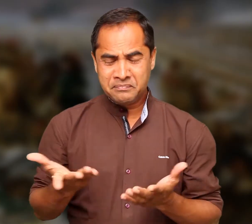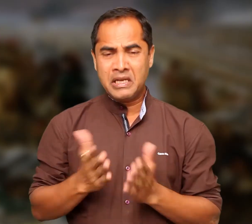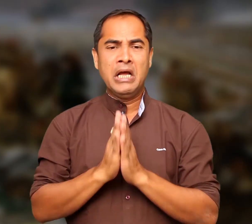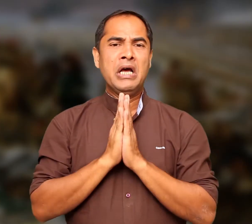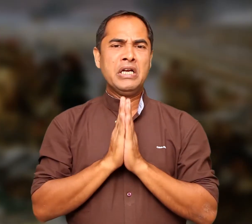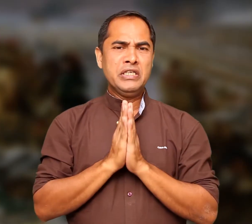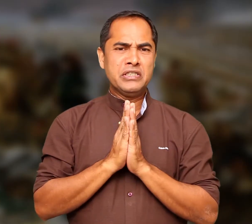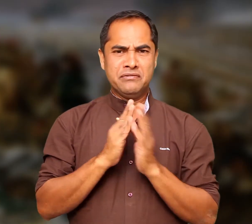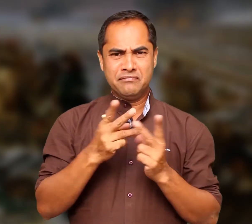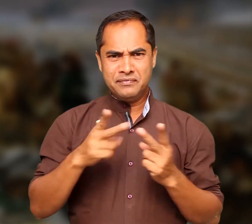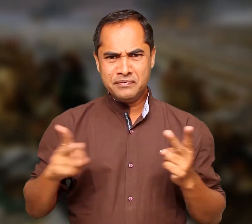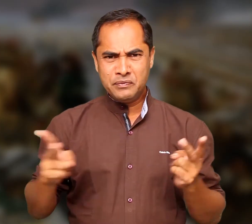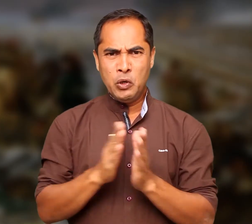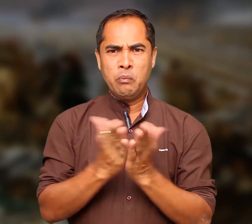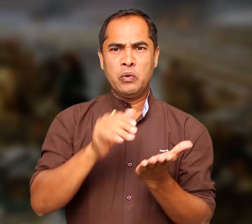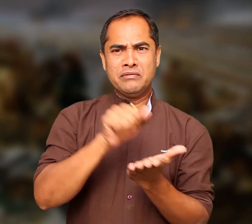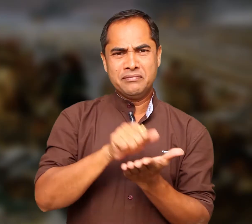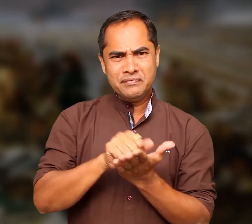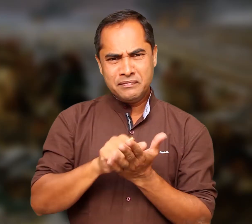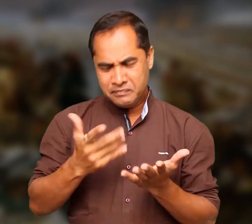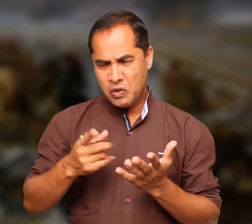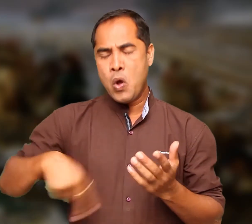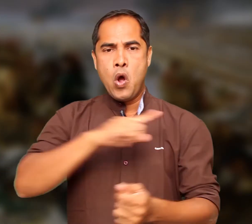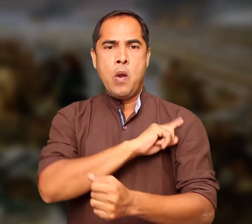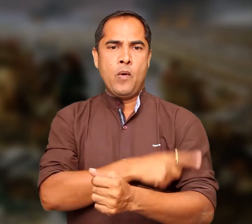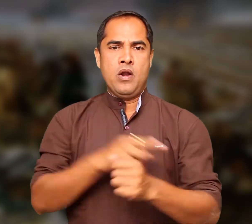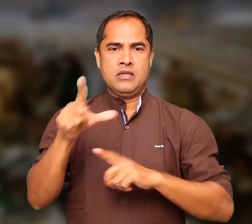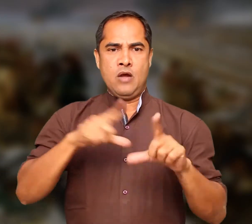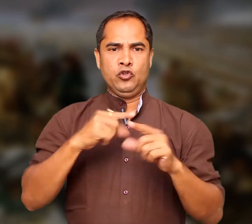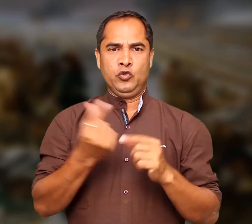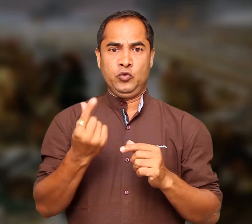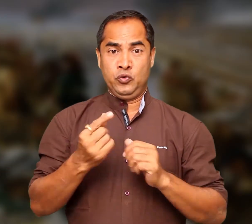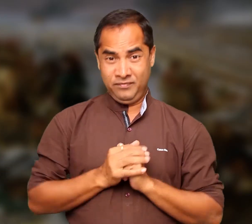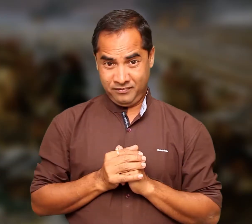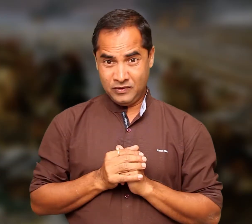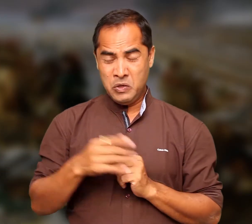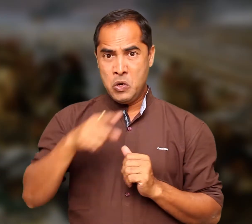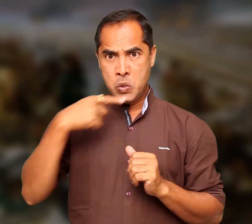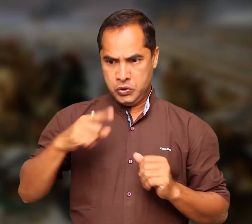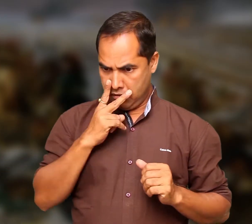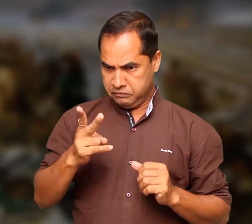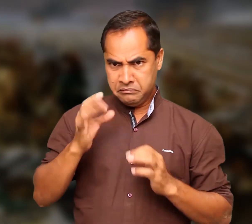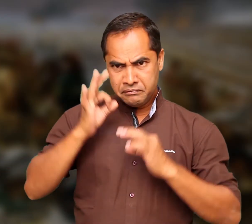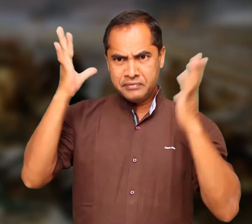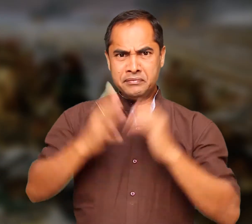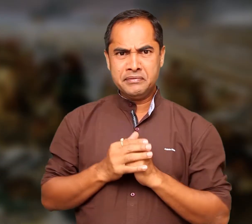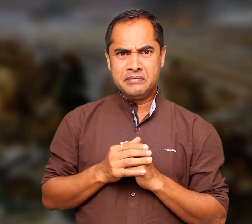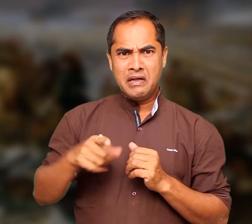instructions, Polish was used. The Russian authorities put a large number of